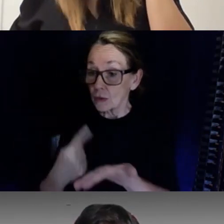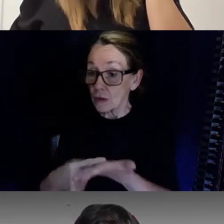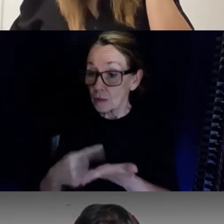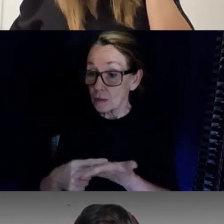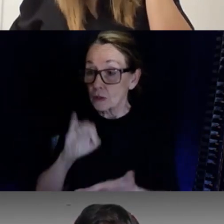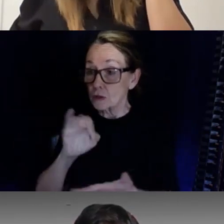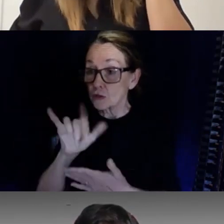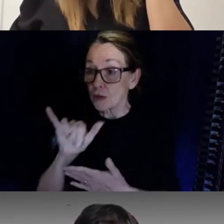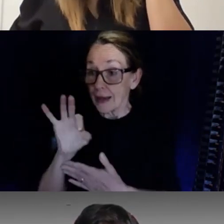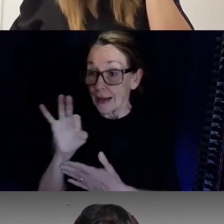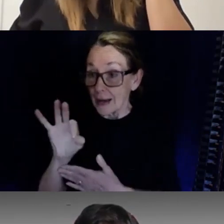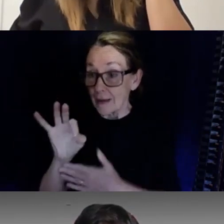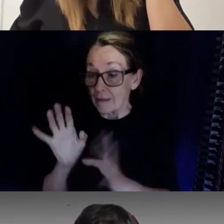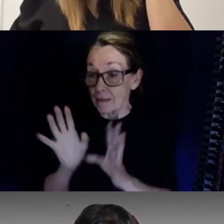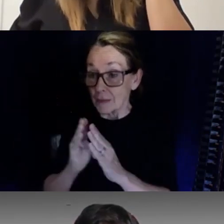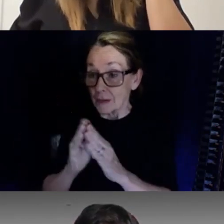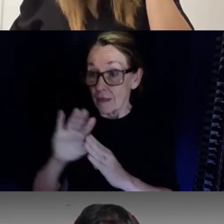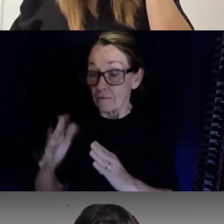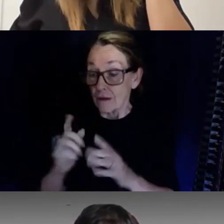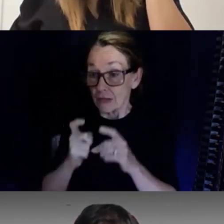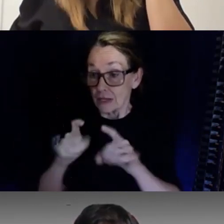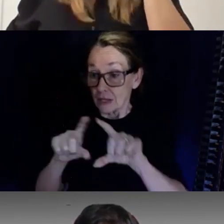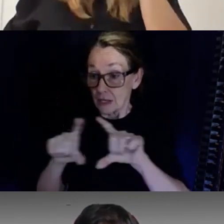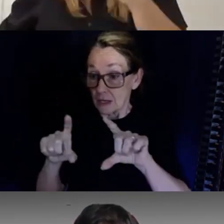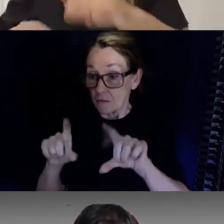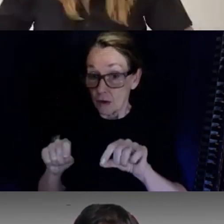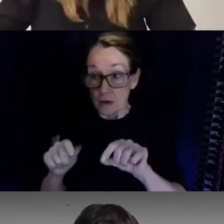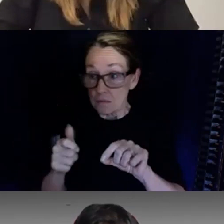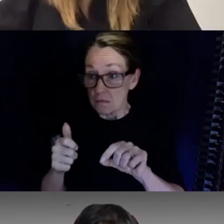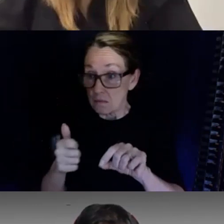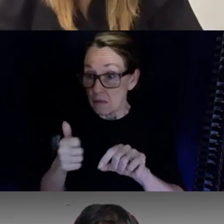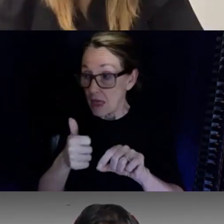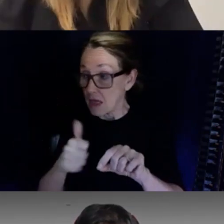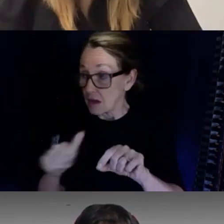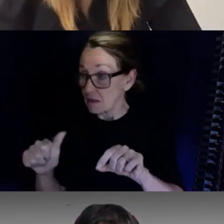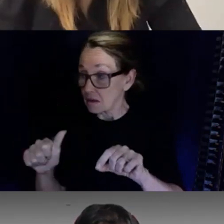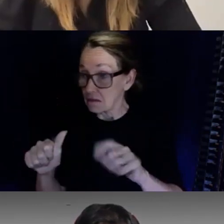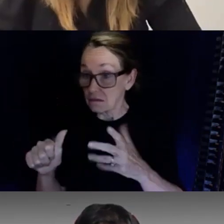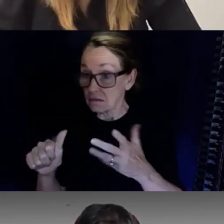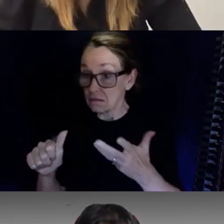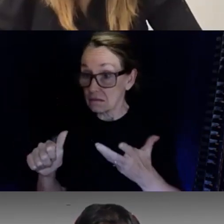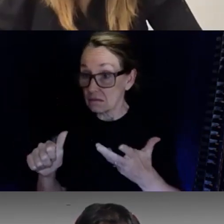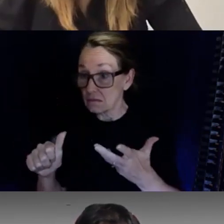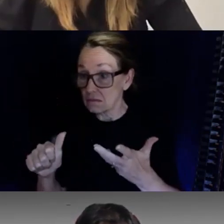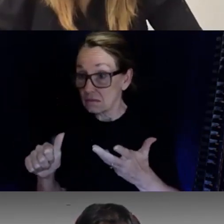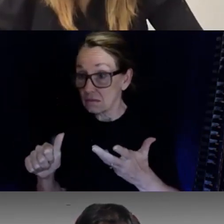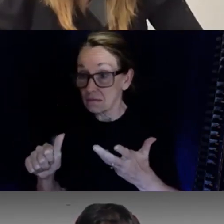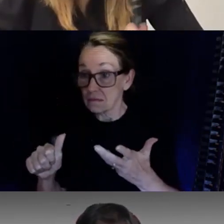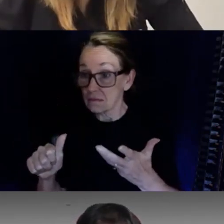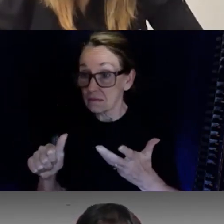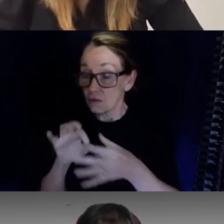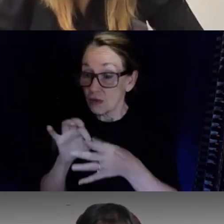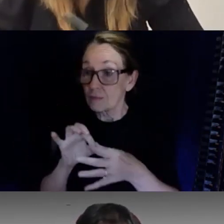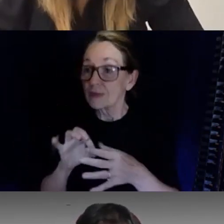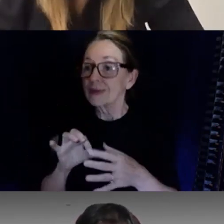NOPE. NOTHING ON THE SURVEYS. THAT'S IT FOR THE SURVEYS.